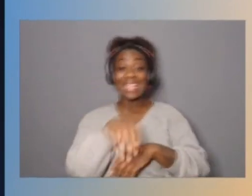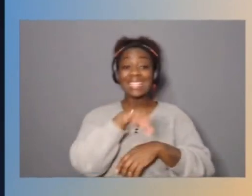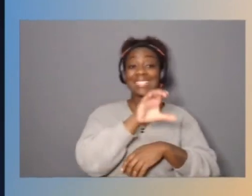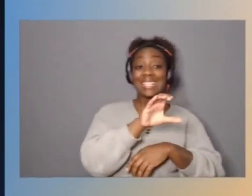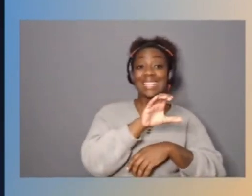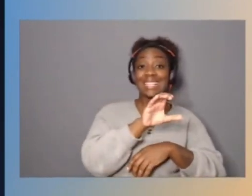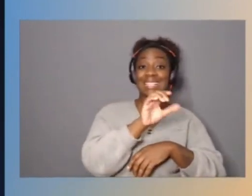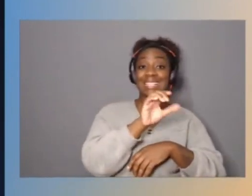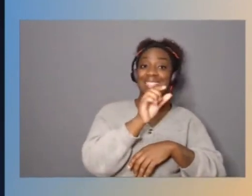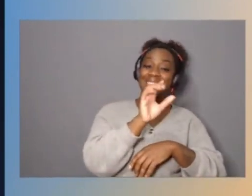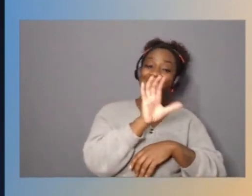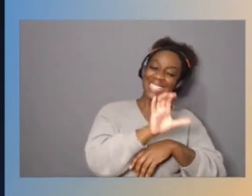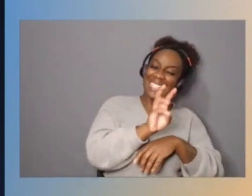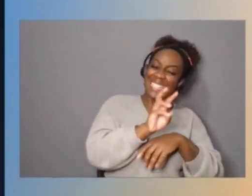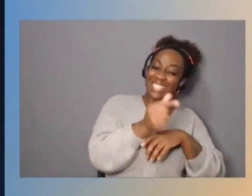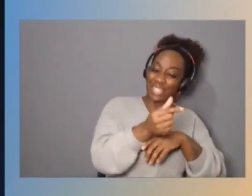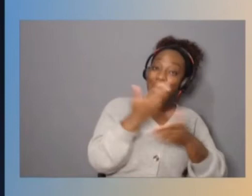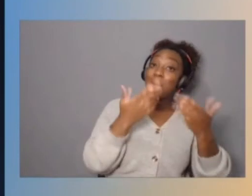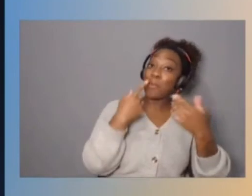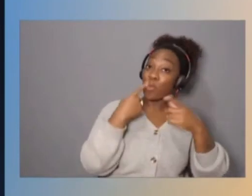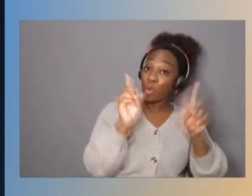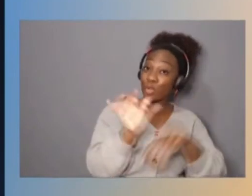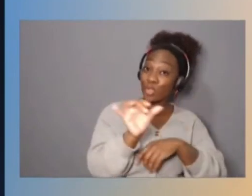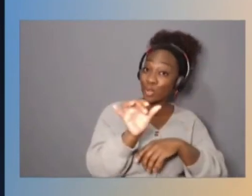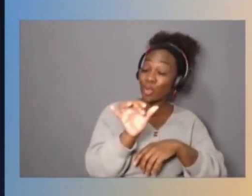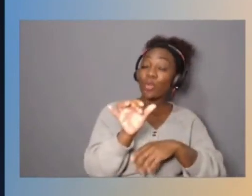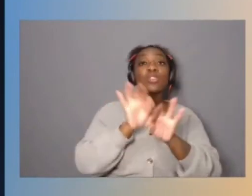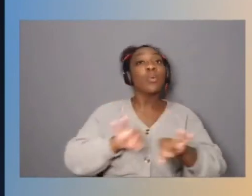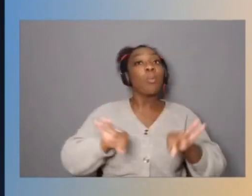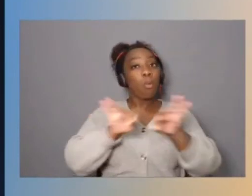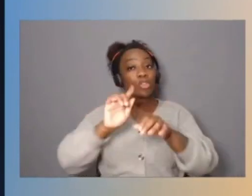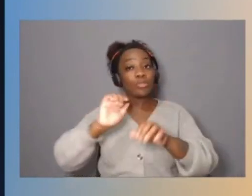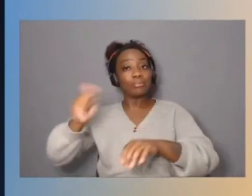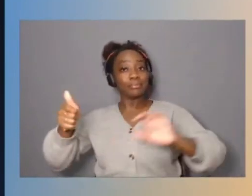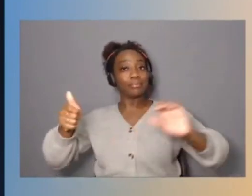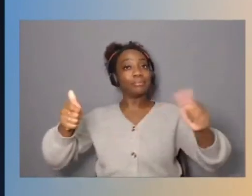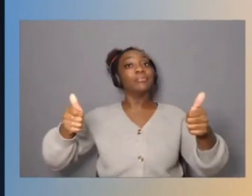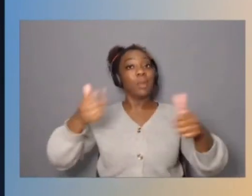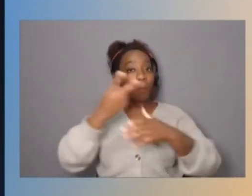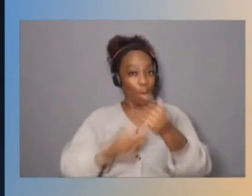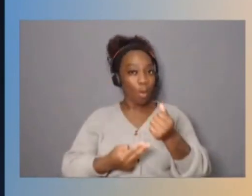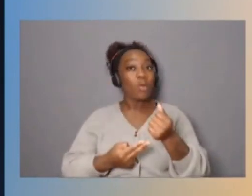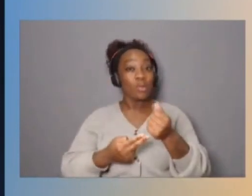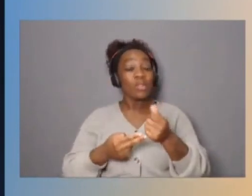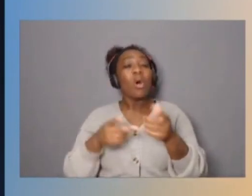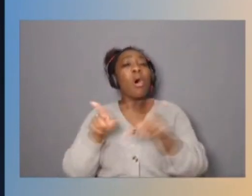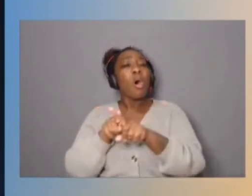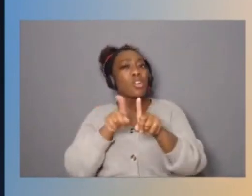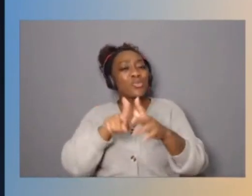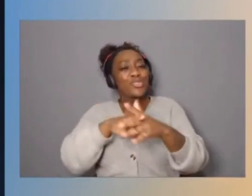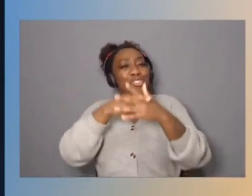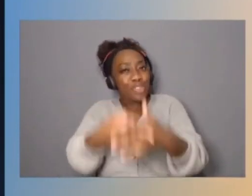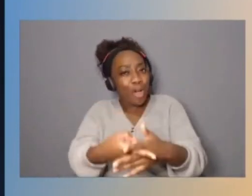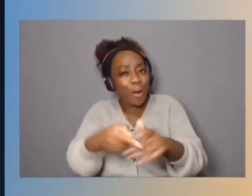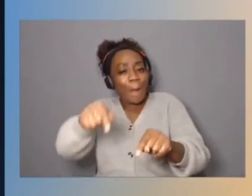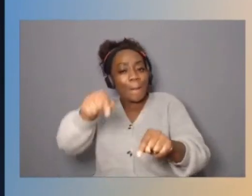[Art] Right. So just make sure that you benchmark both of those. And then, work backwards from your application or workload requirements.